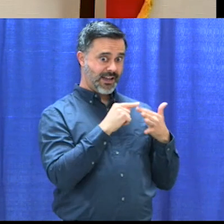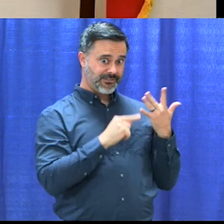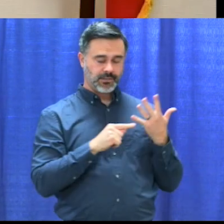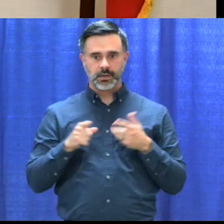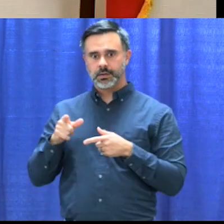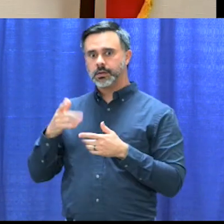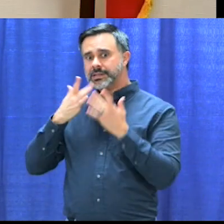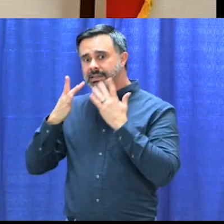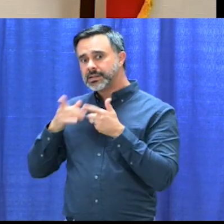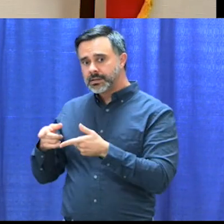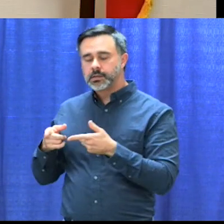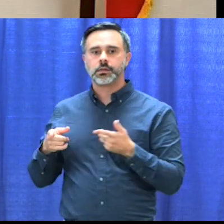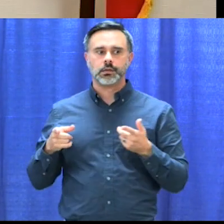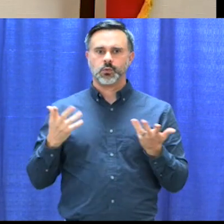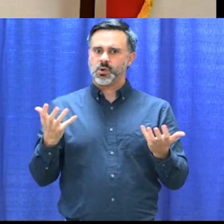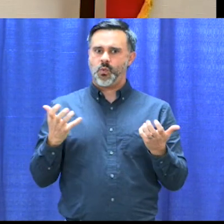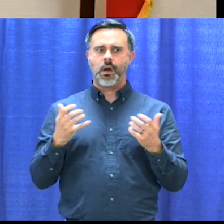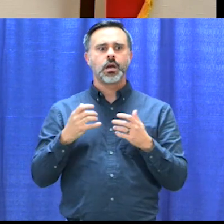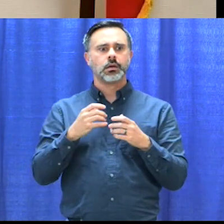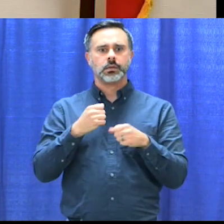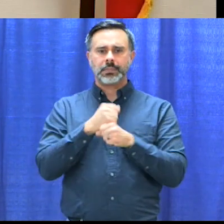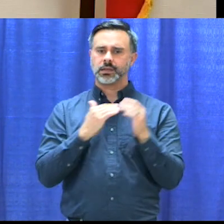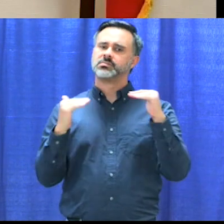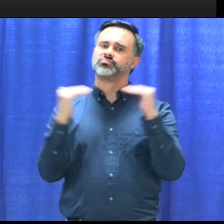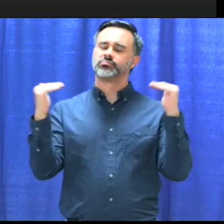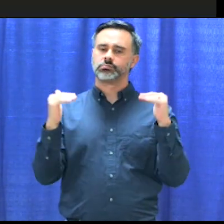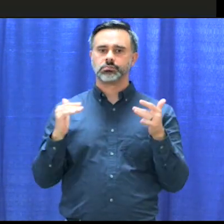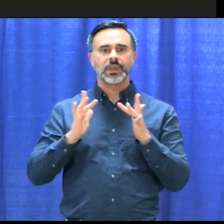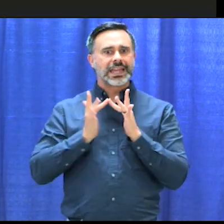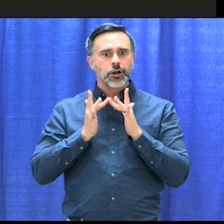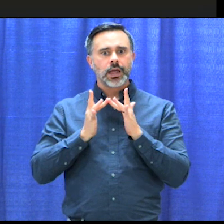We have to let Internet flow like electricity and make sure that students at our state have